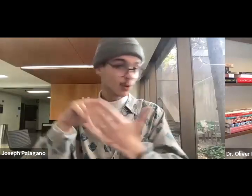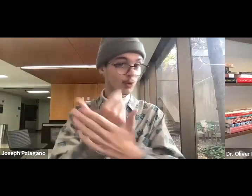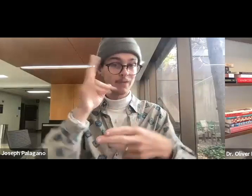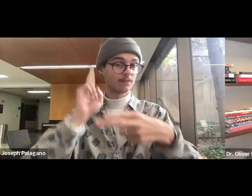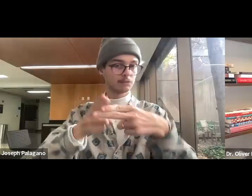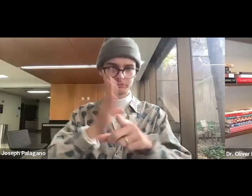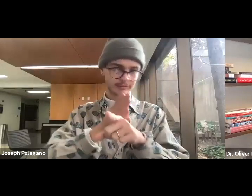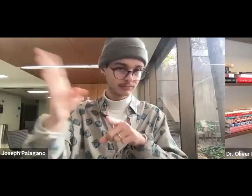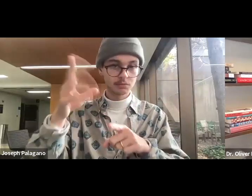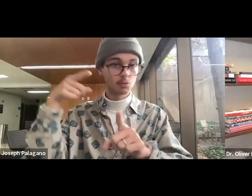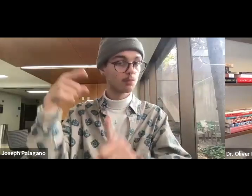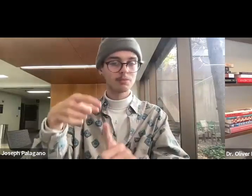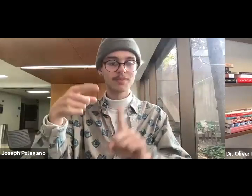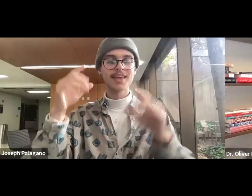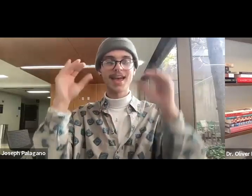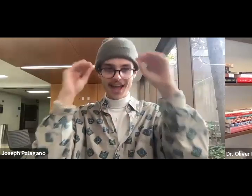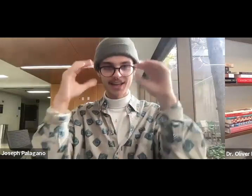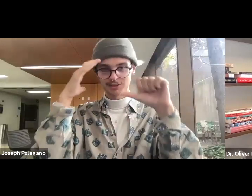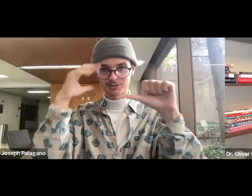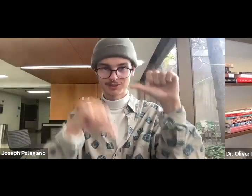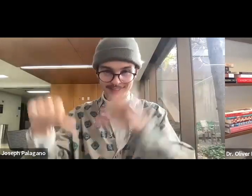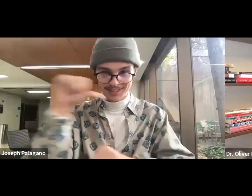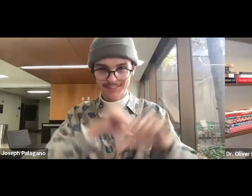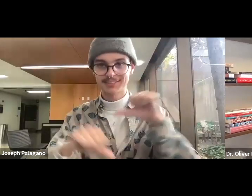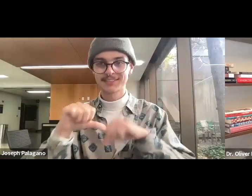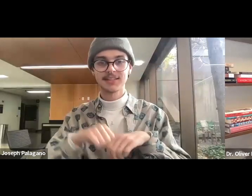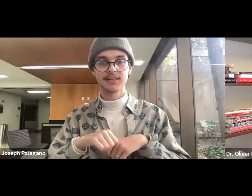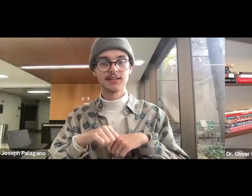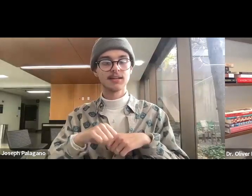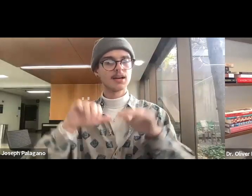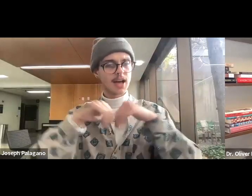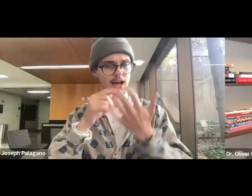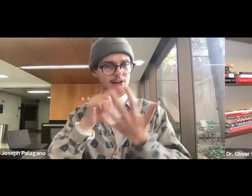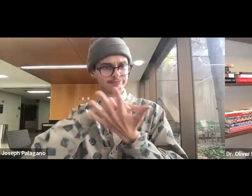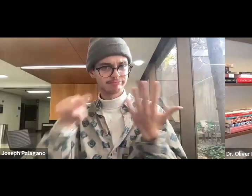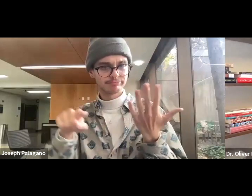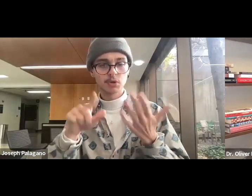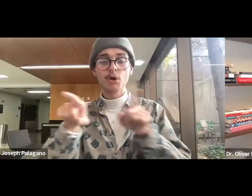These different fields, and all of the interdisciplinary fields in between, contribute to the new and growing field